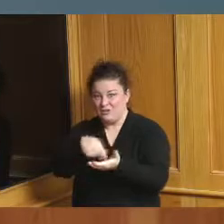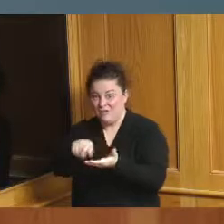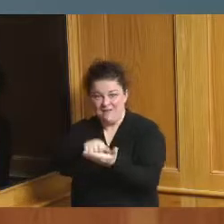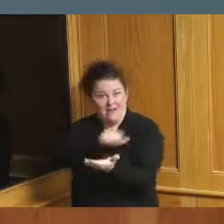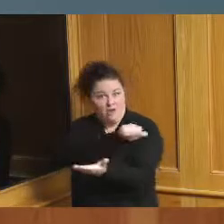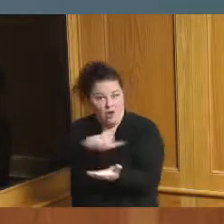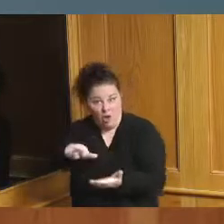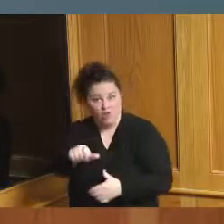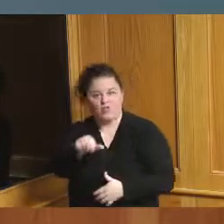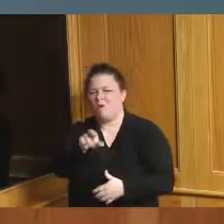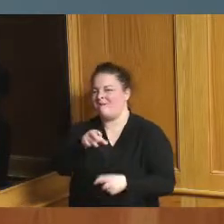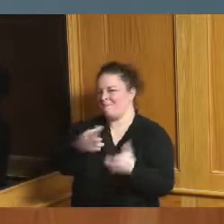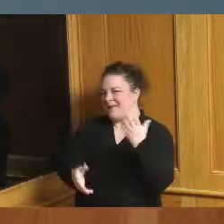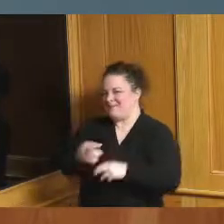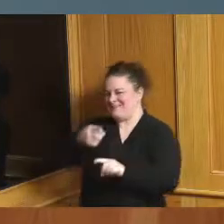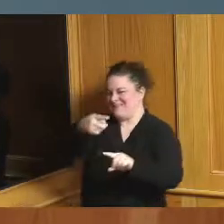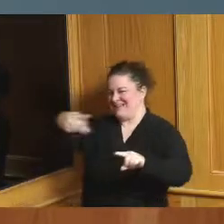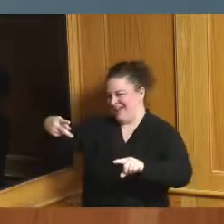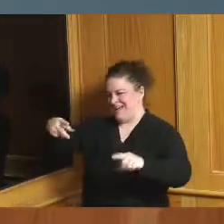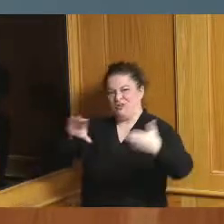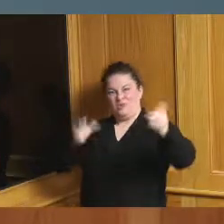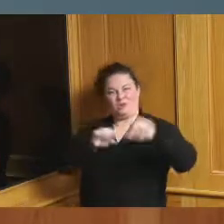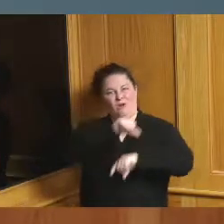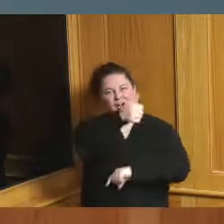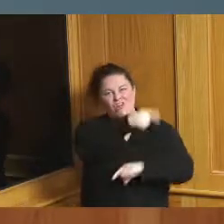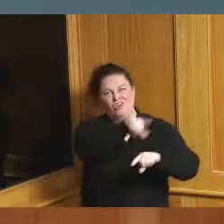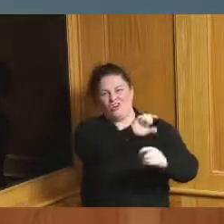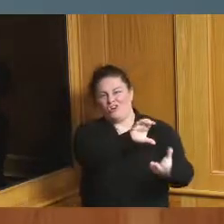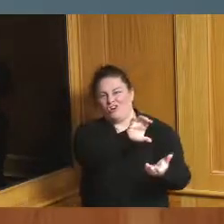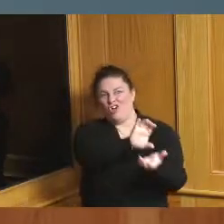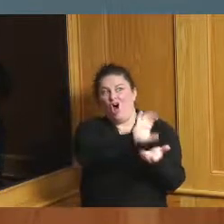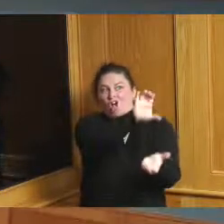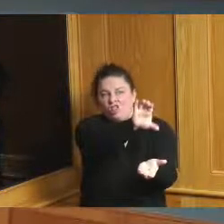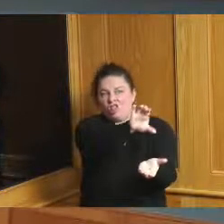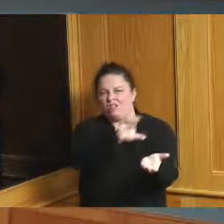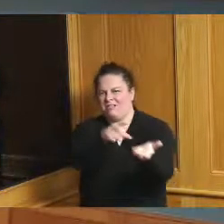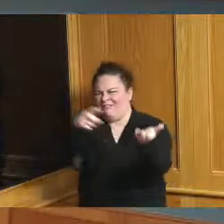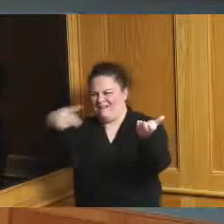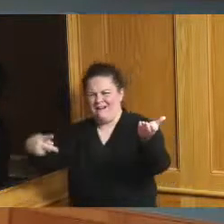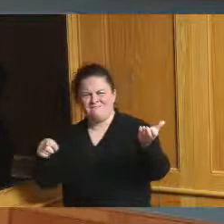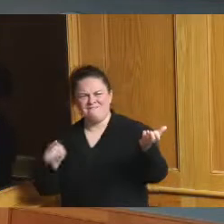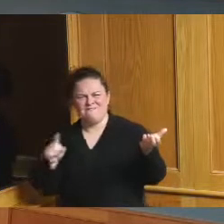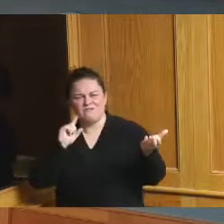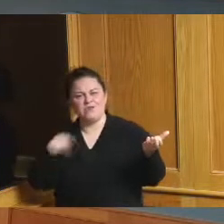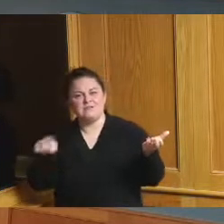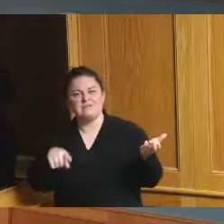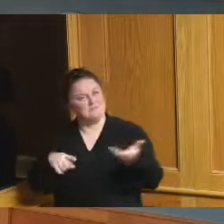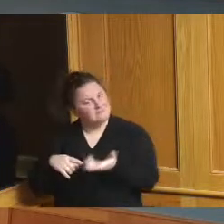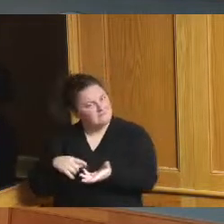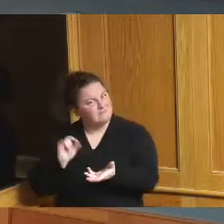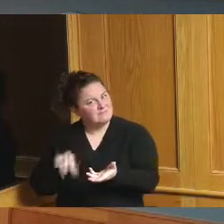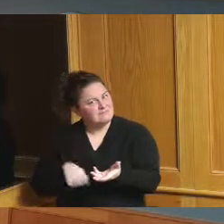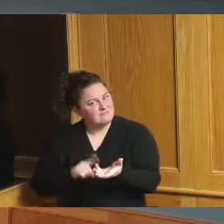half of what the other ones received yeah so Commissioners I'm going to get you a a full